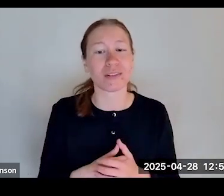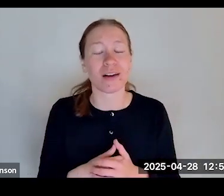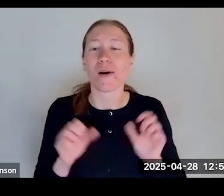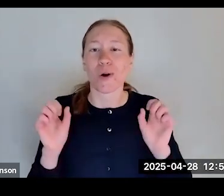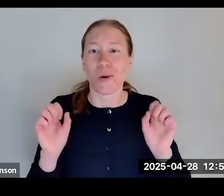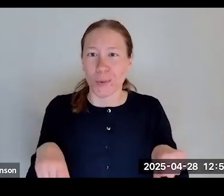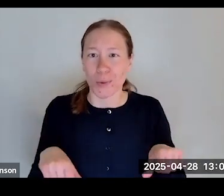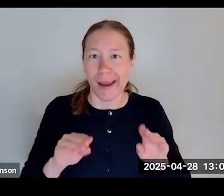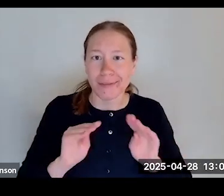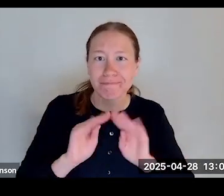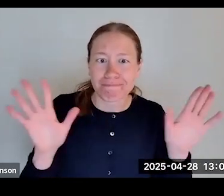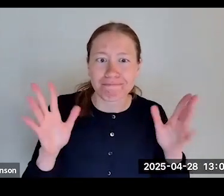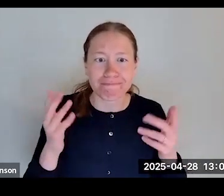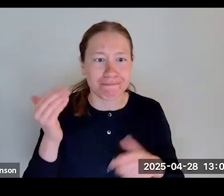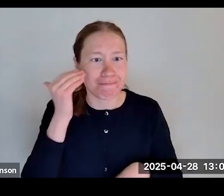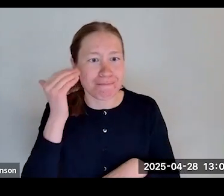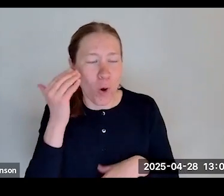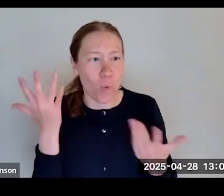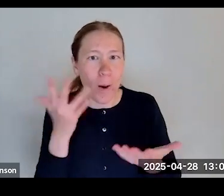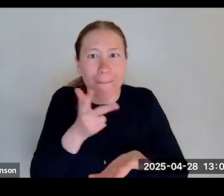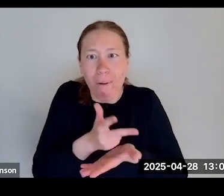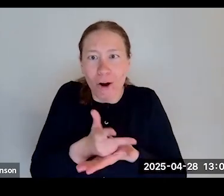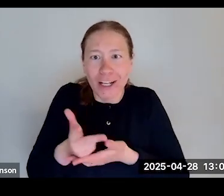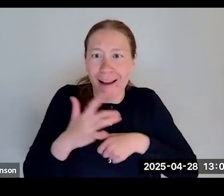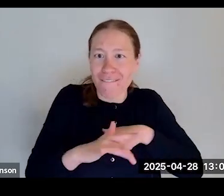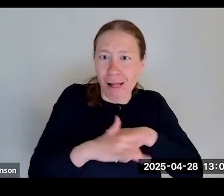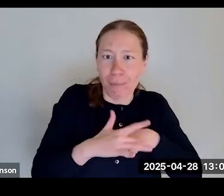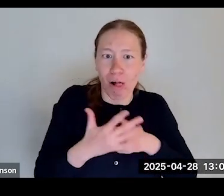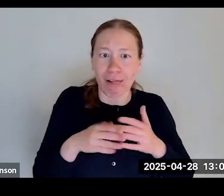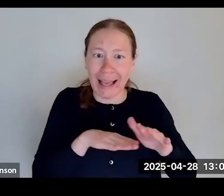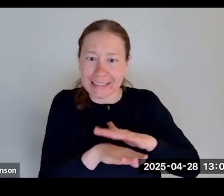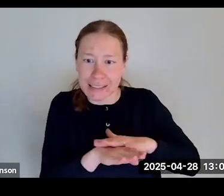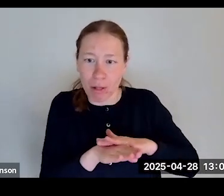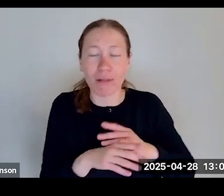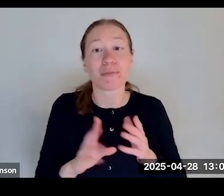that we know what parking is available and accessible, providing proper way finding,